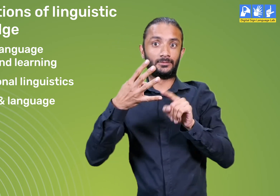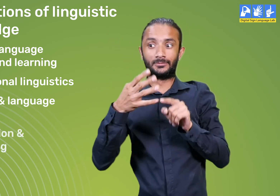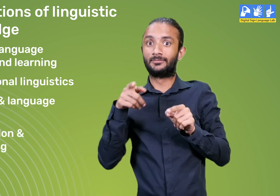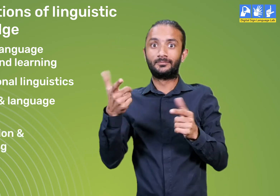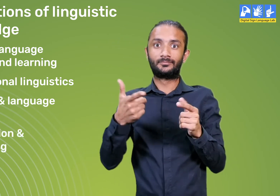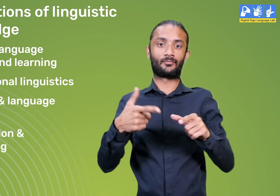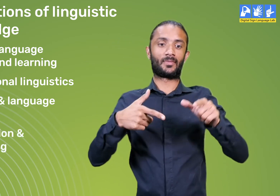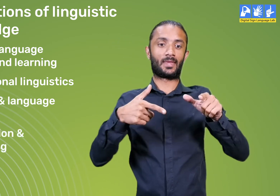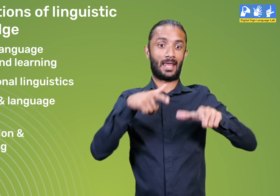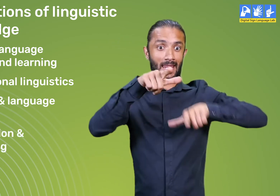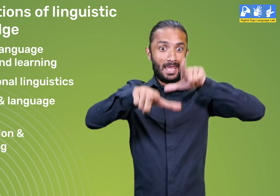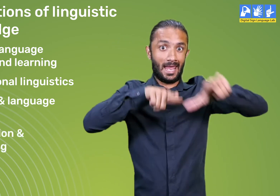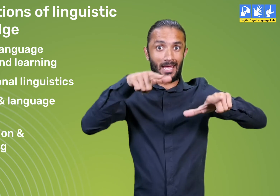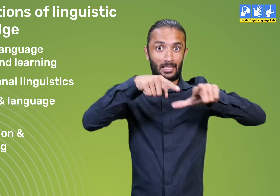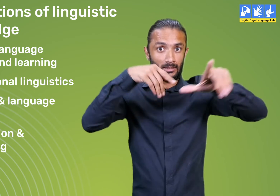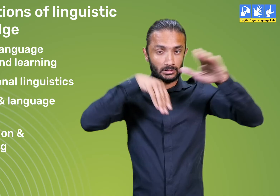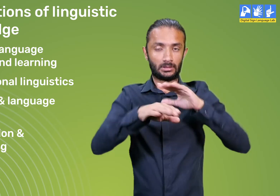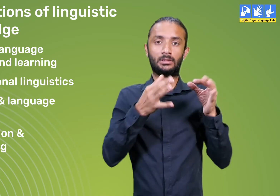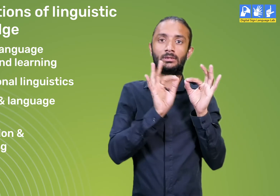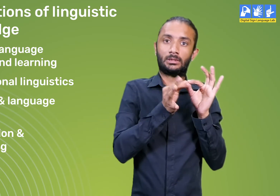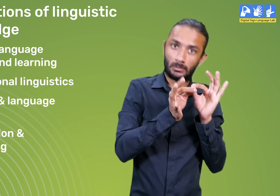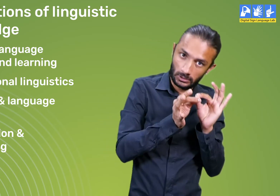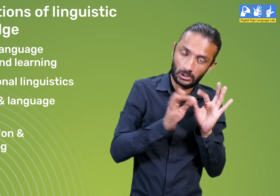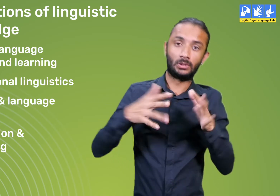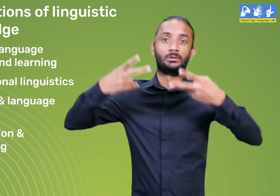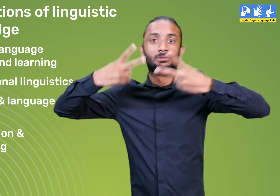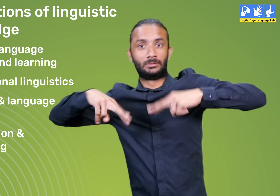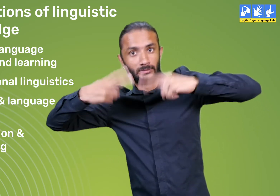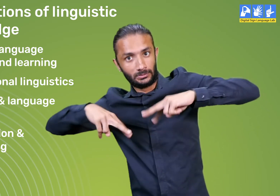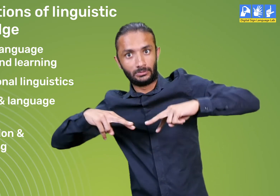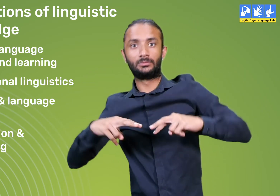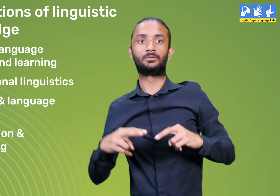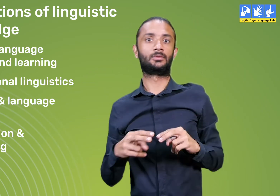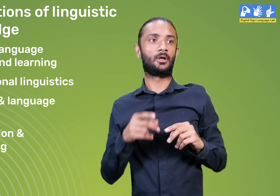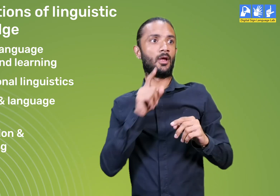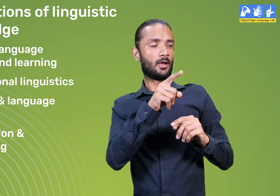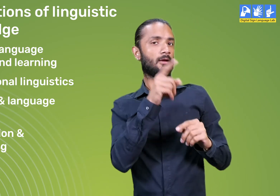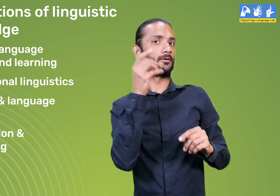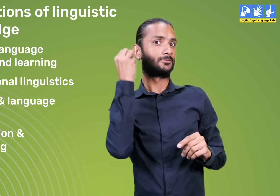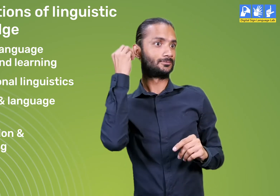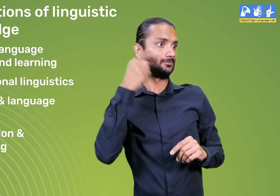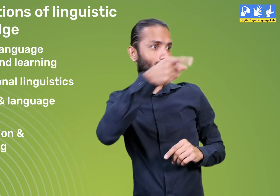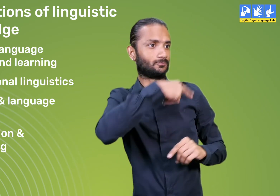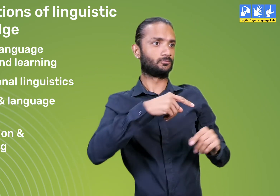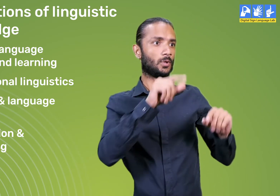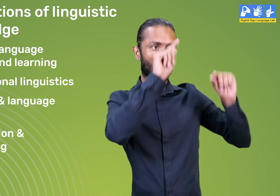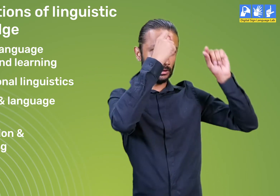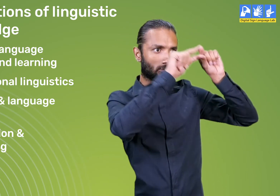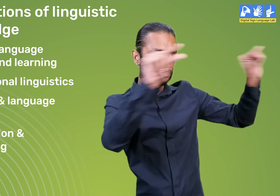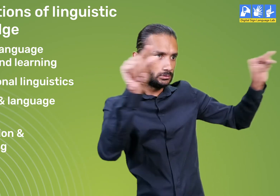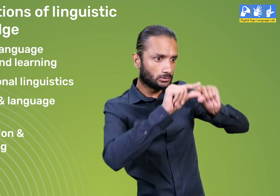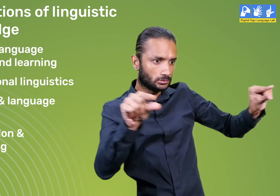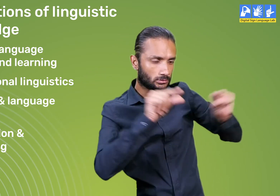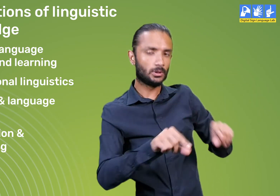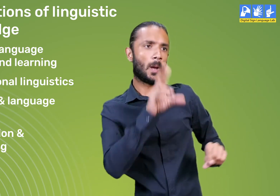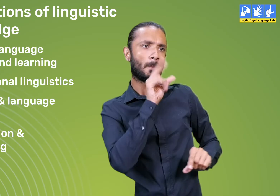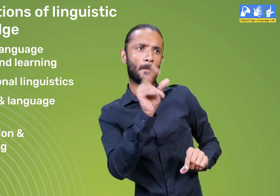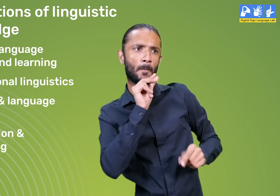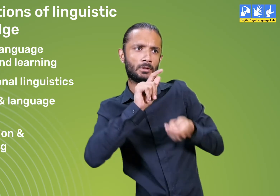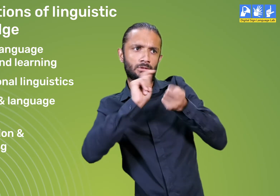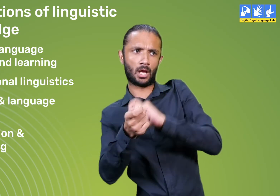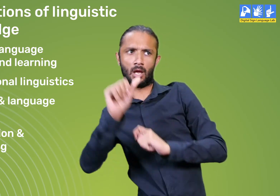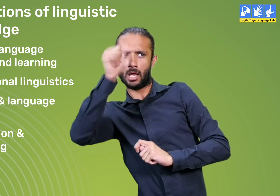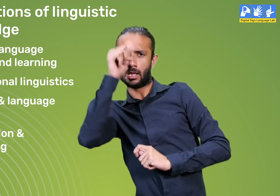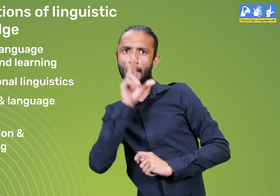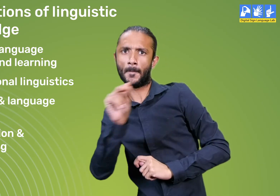iv) translation & interpreting – in this when hearing people speak the english sentence , they can translate that sentence in hindi language too